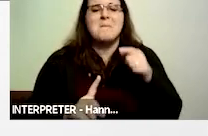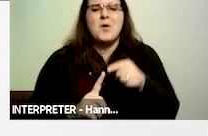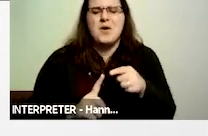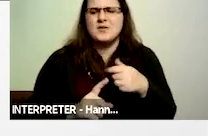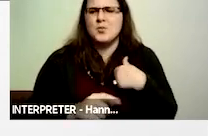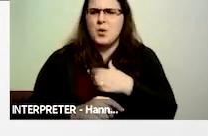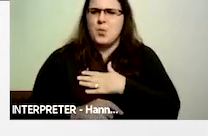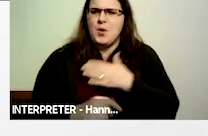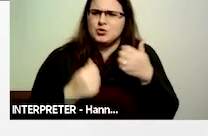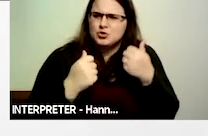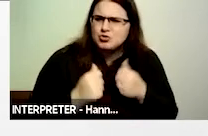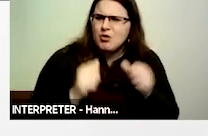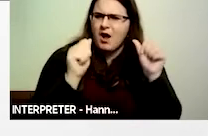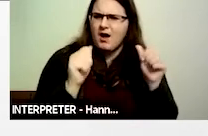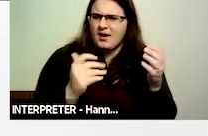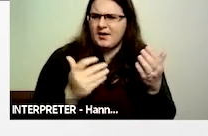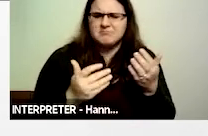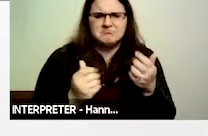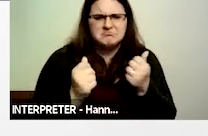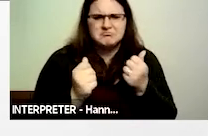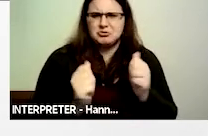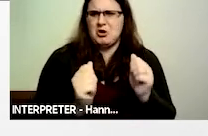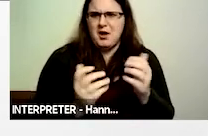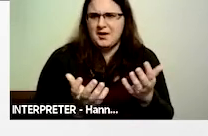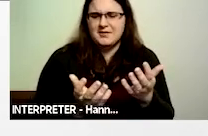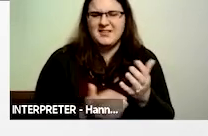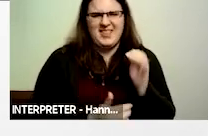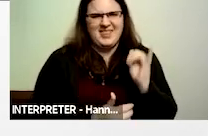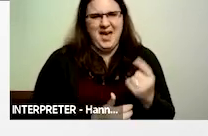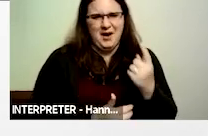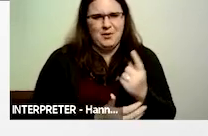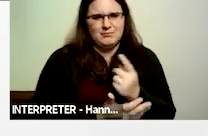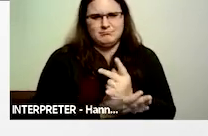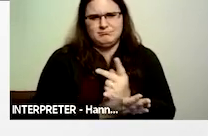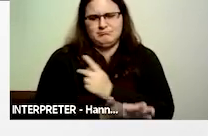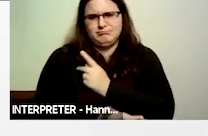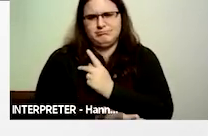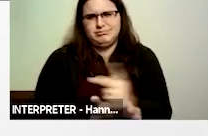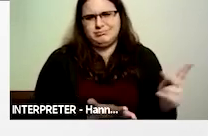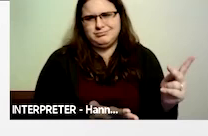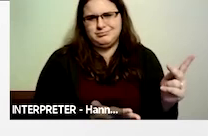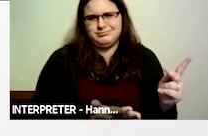Ben Woelk: Just try to get engagement that one was obviously a dismal failure and I've shared